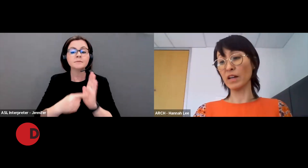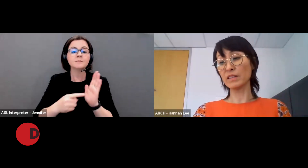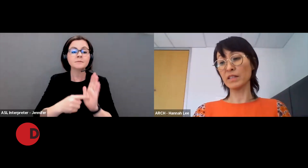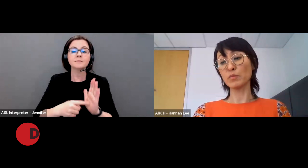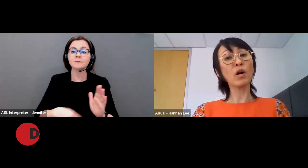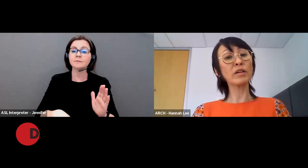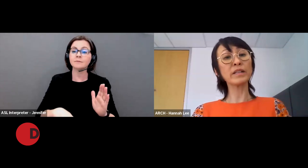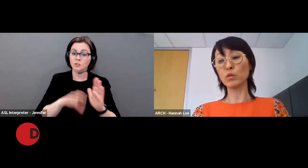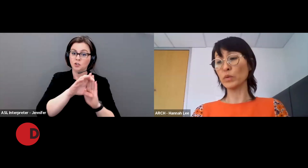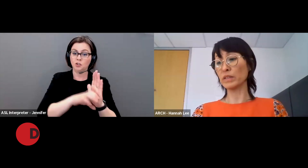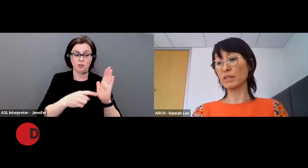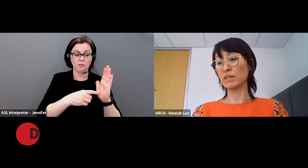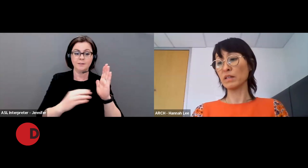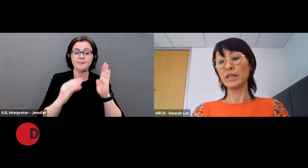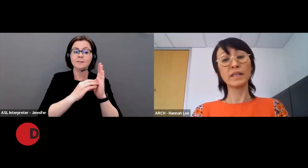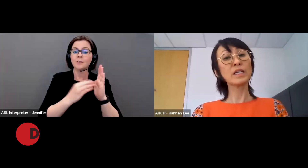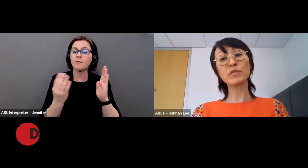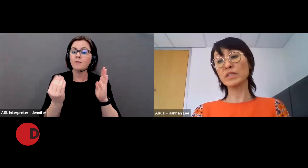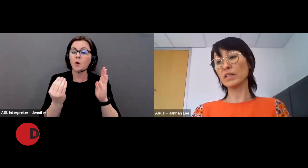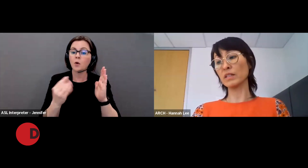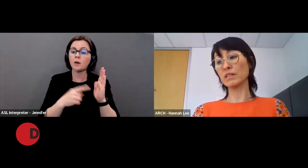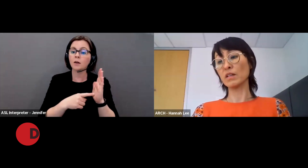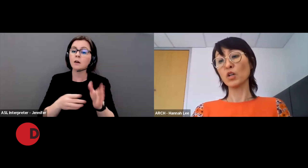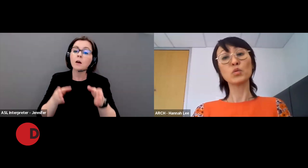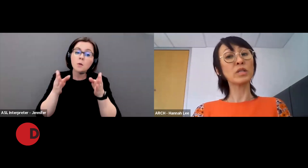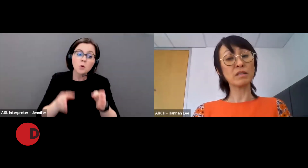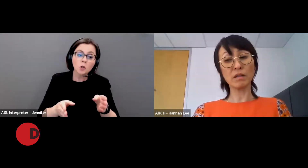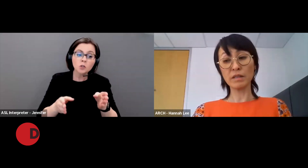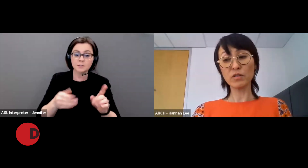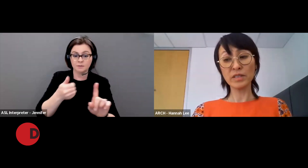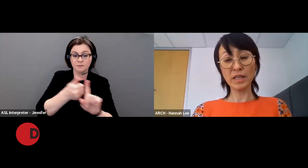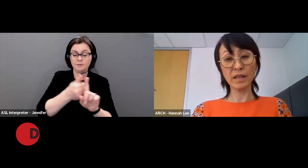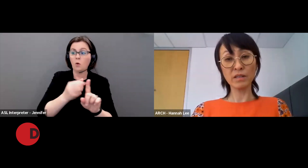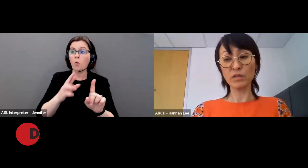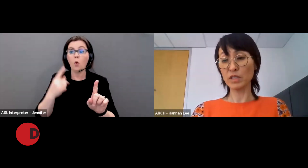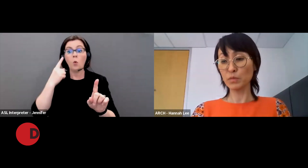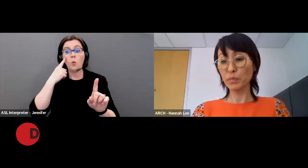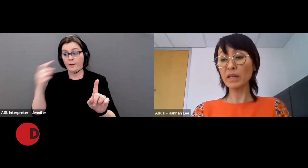section. 14 provides that “a party or witness in any proceedings